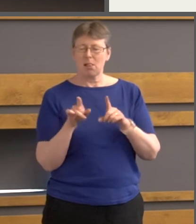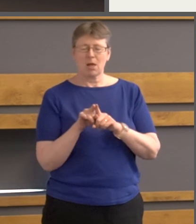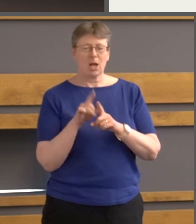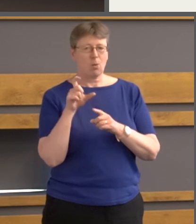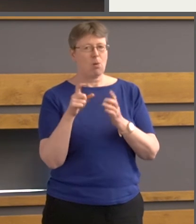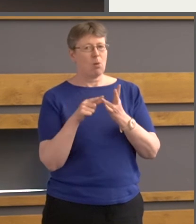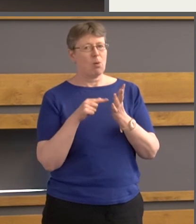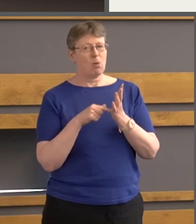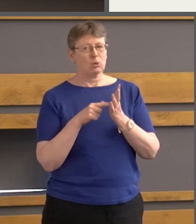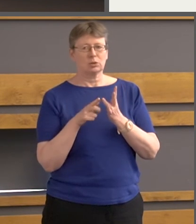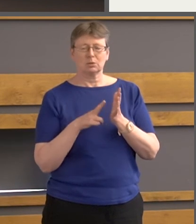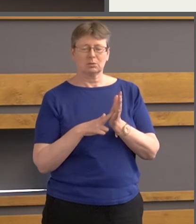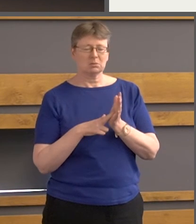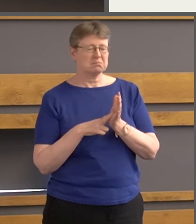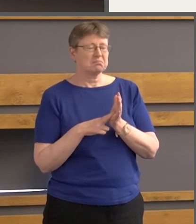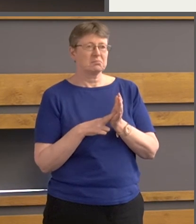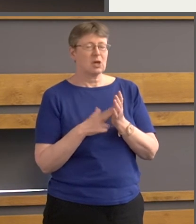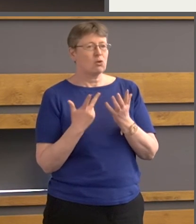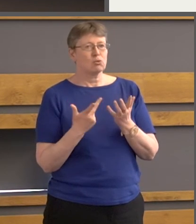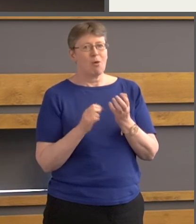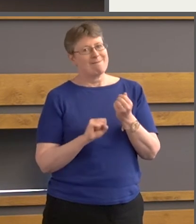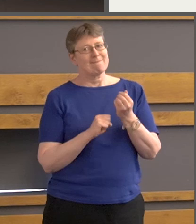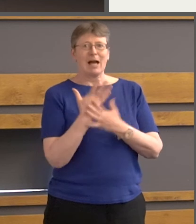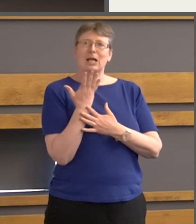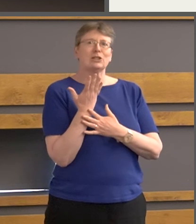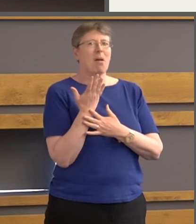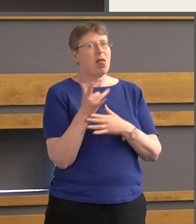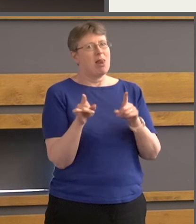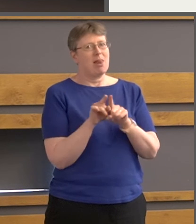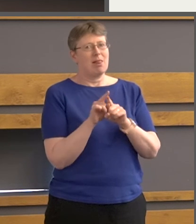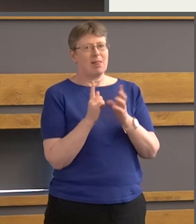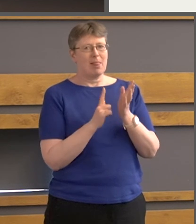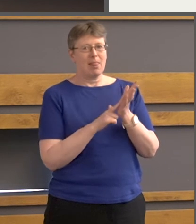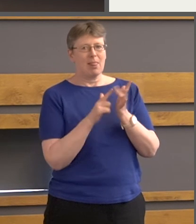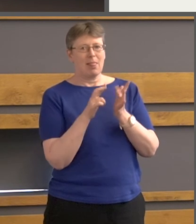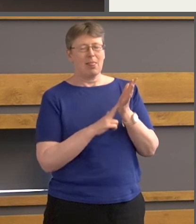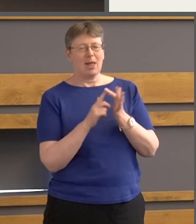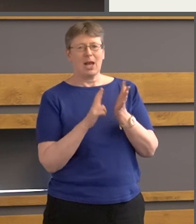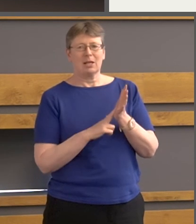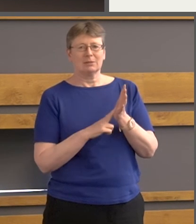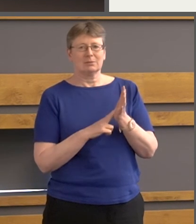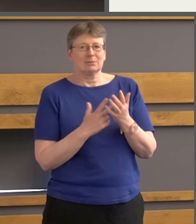It's not fashionable like linen. Then why jute?